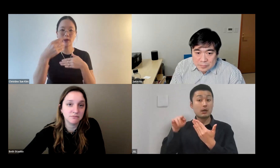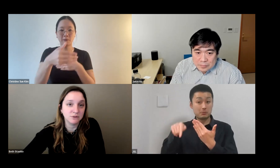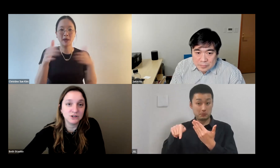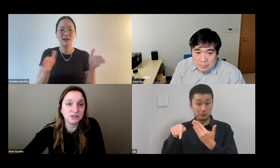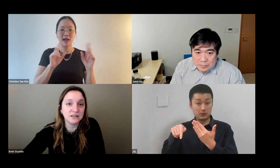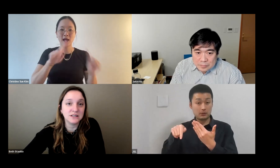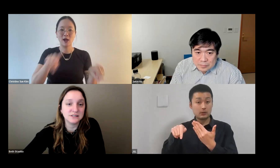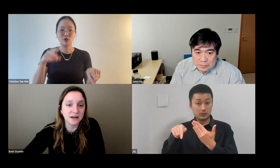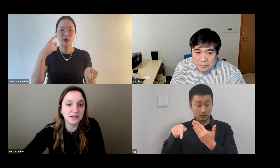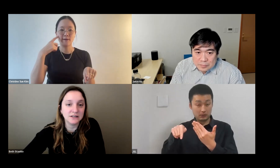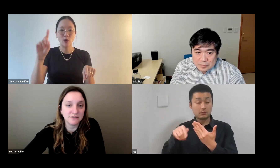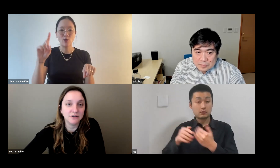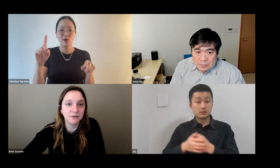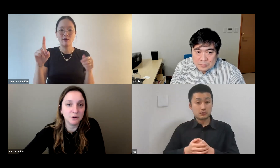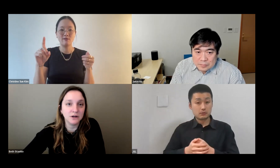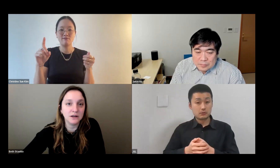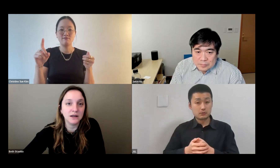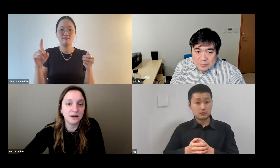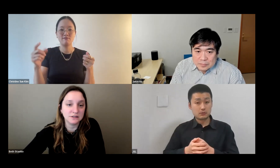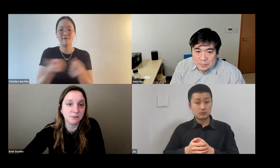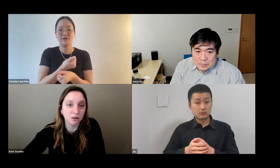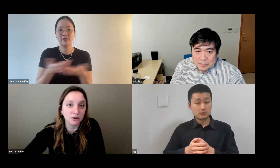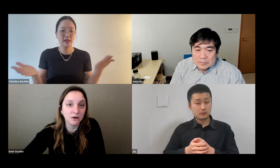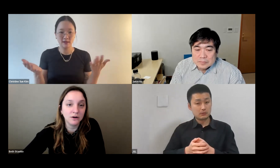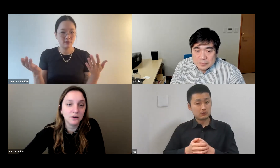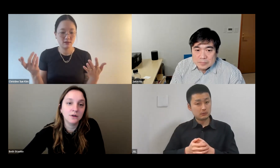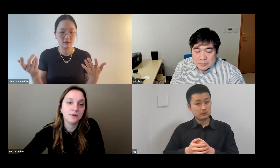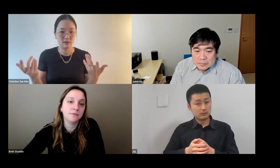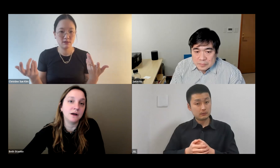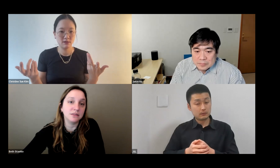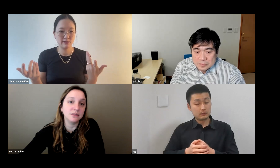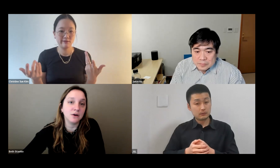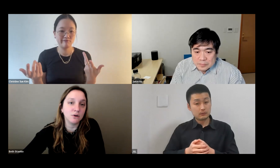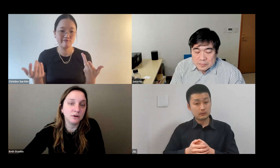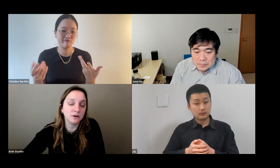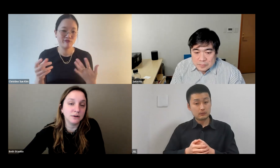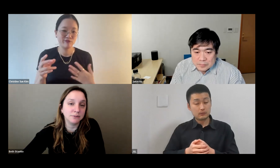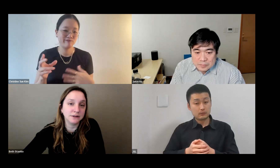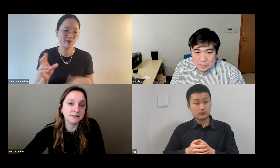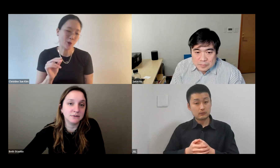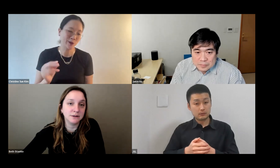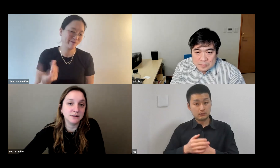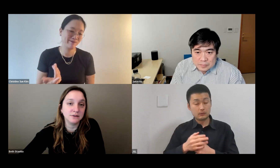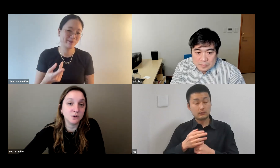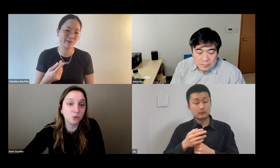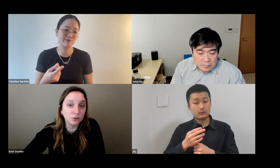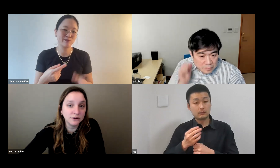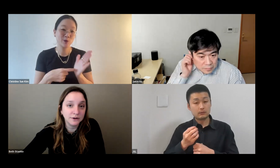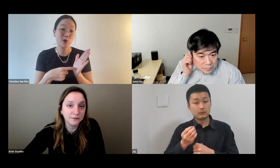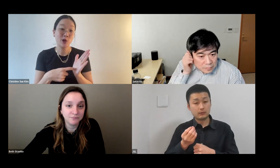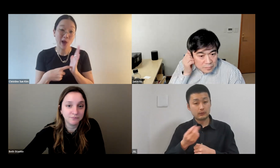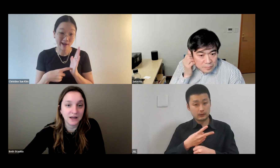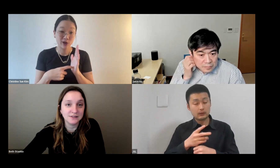we just see the signing deaf community getting smaller. I think cochlear implants are being sold as